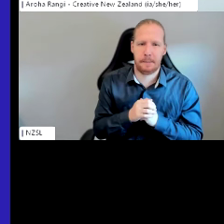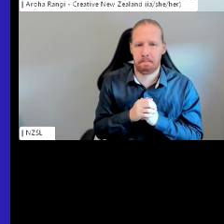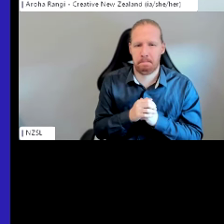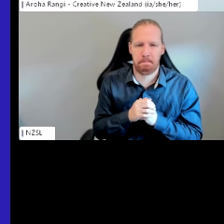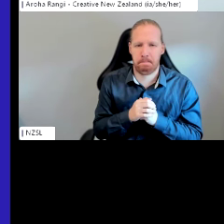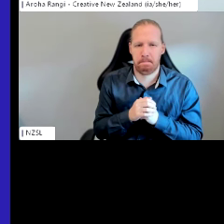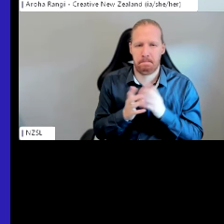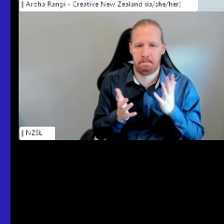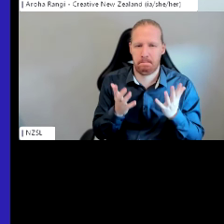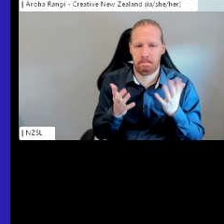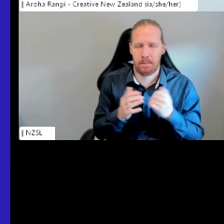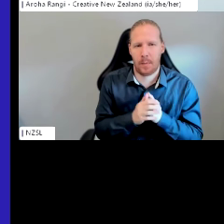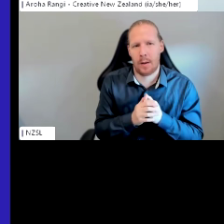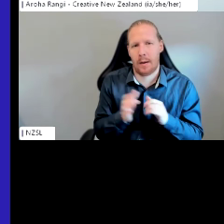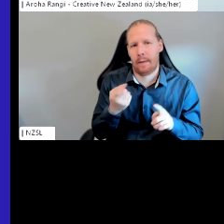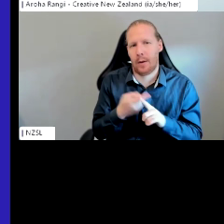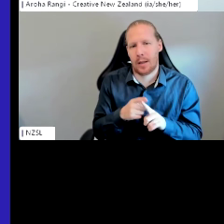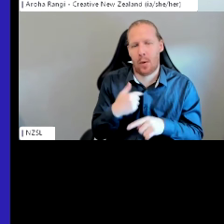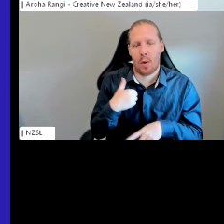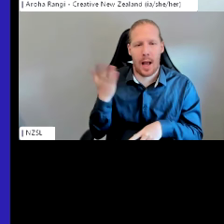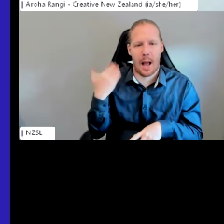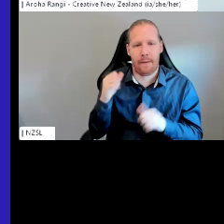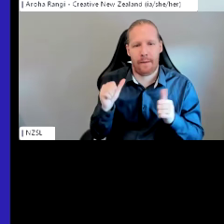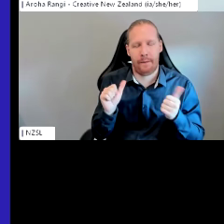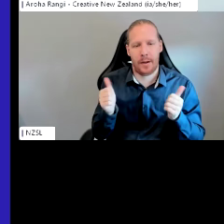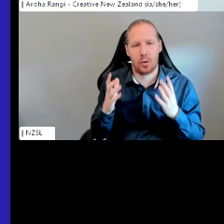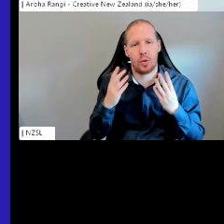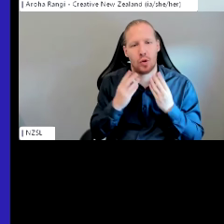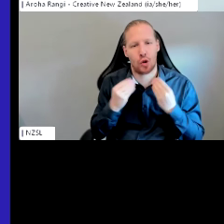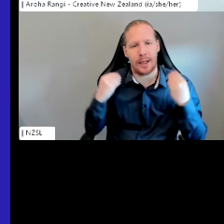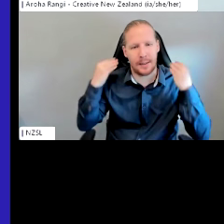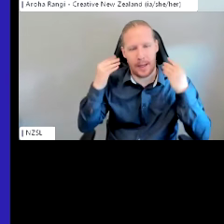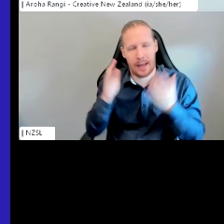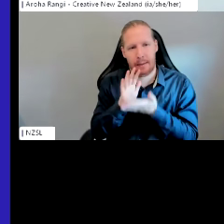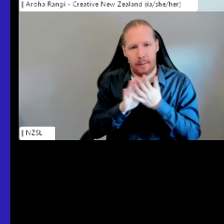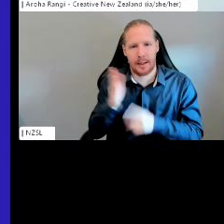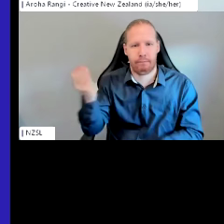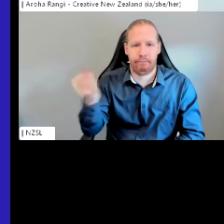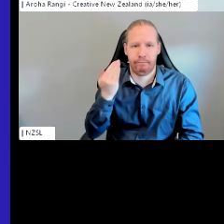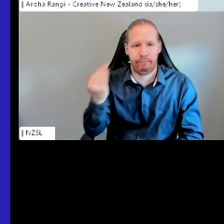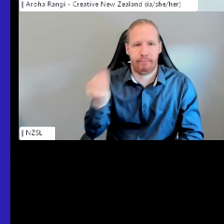just been to a Shakespeare so I now get marked the next Shakespeare. Um, you know, the response